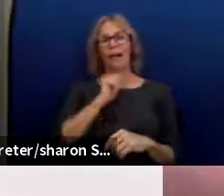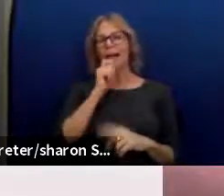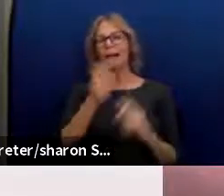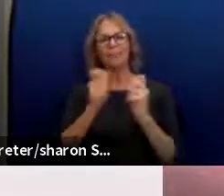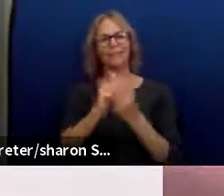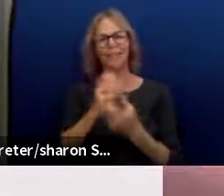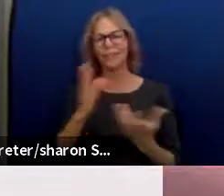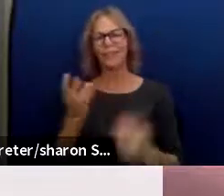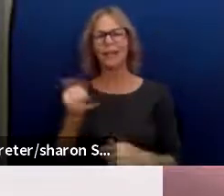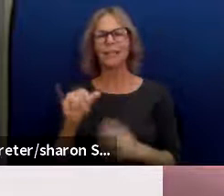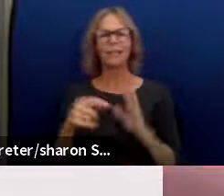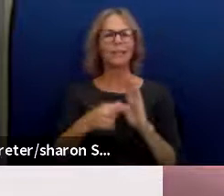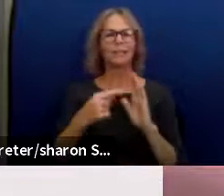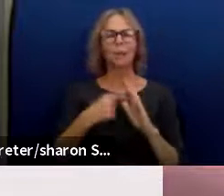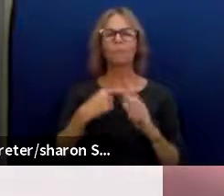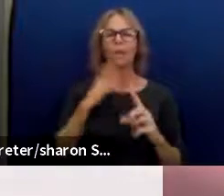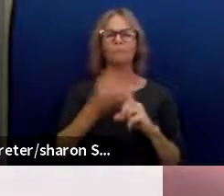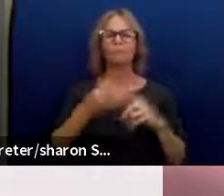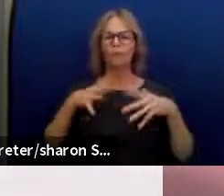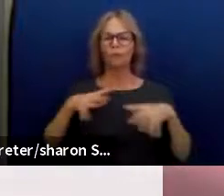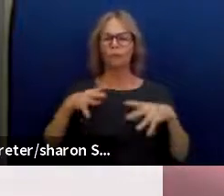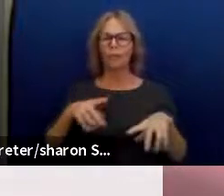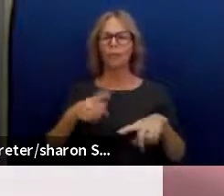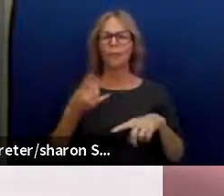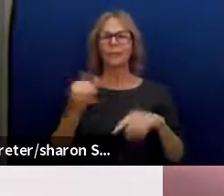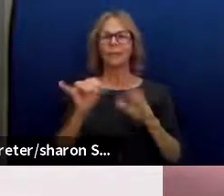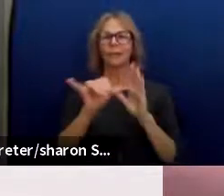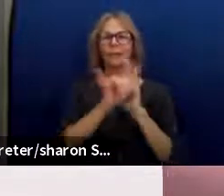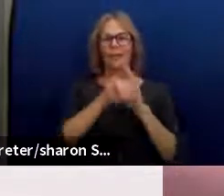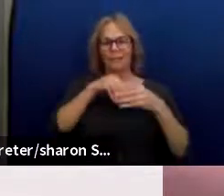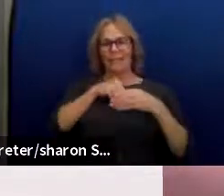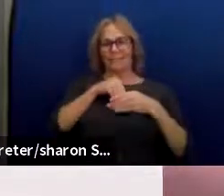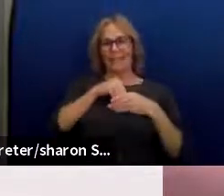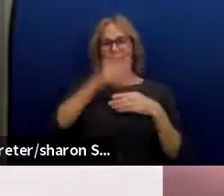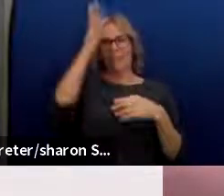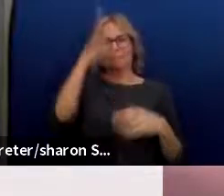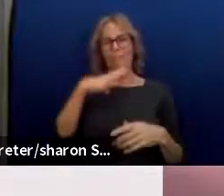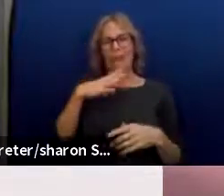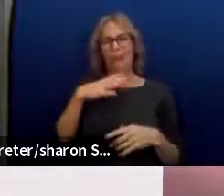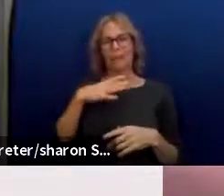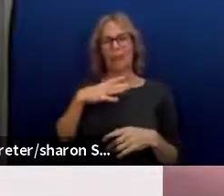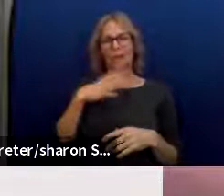still sometimes wear dresses, but I still identify inside as a man, because those things are not connected.